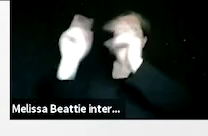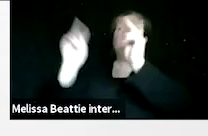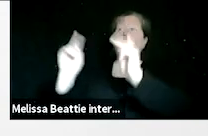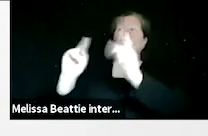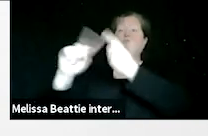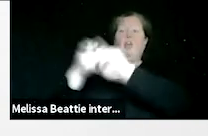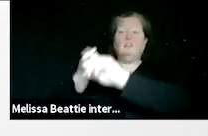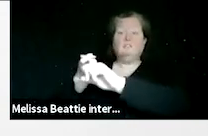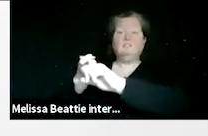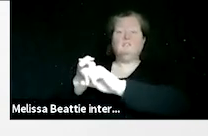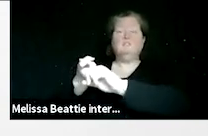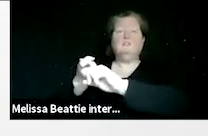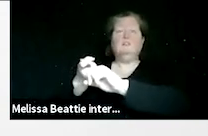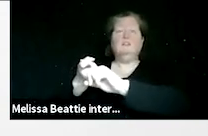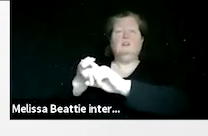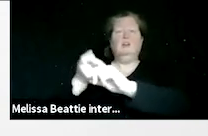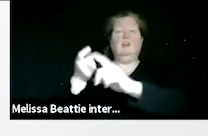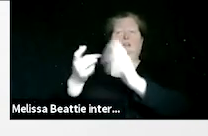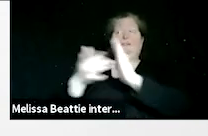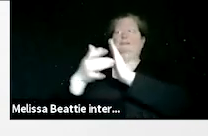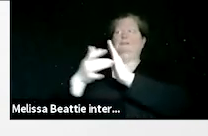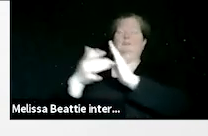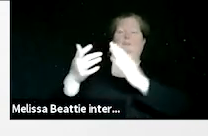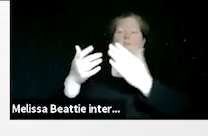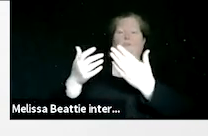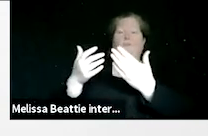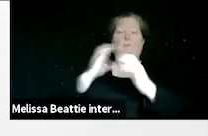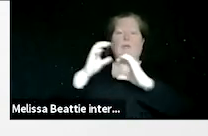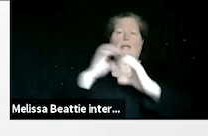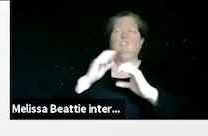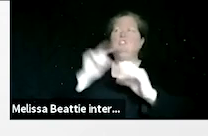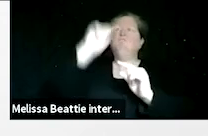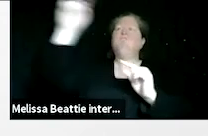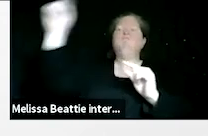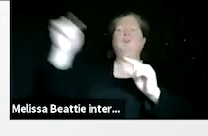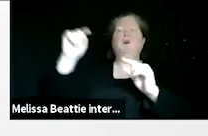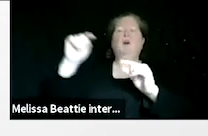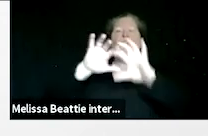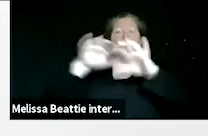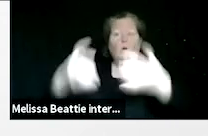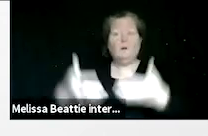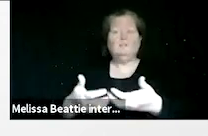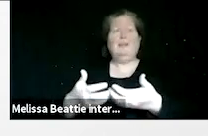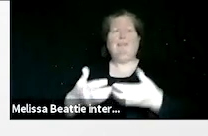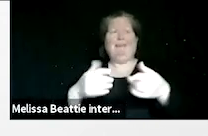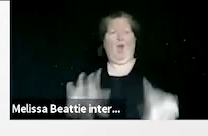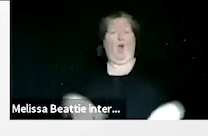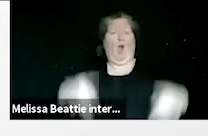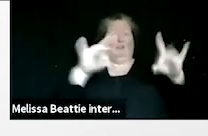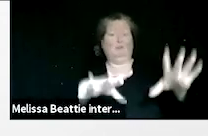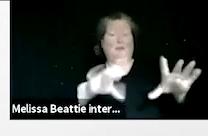as you alluded to, to friends all over the world who look at things differently. They don't do things in Australia where they do here.